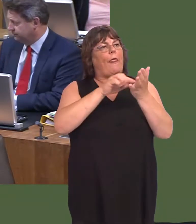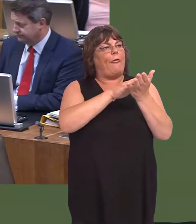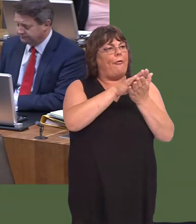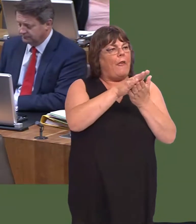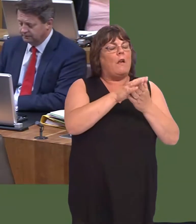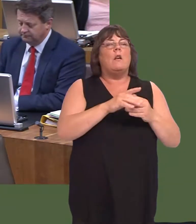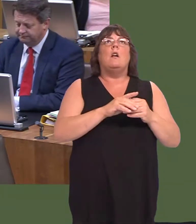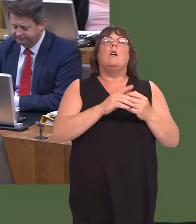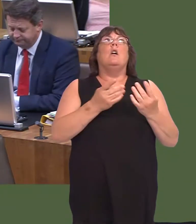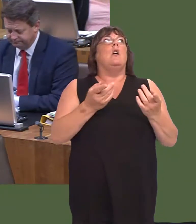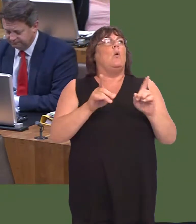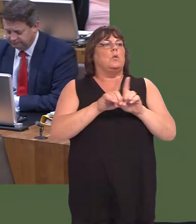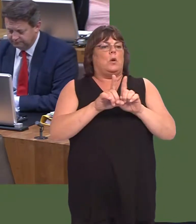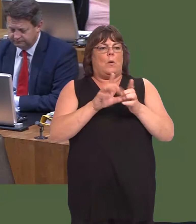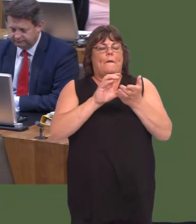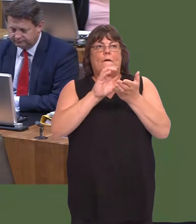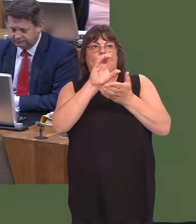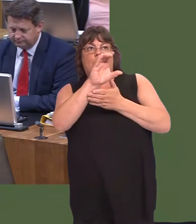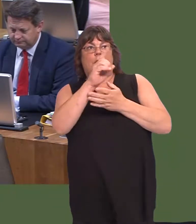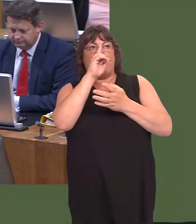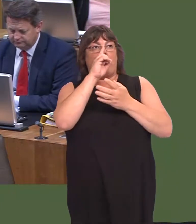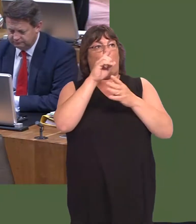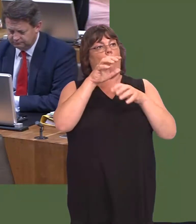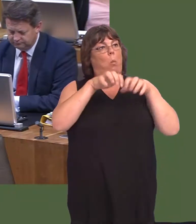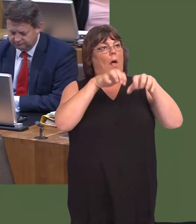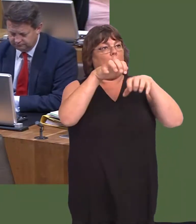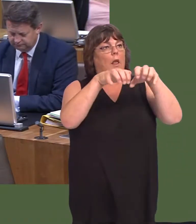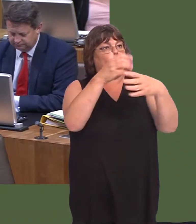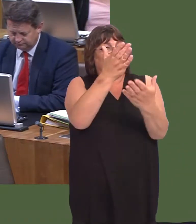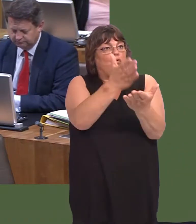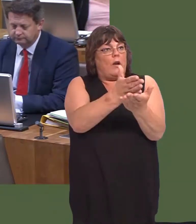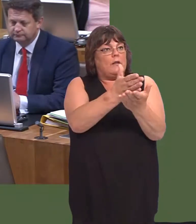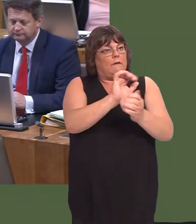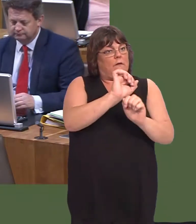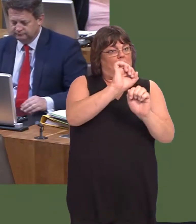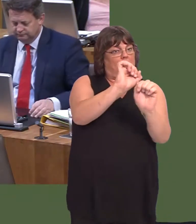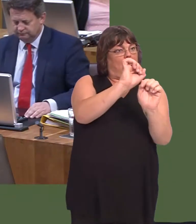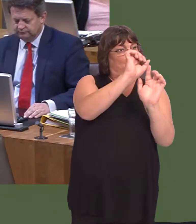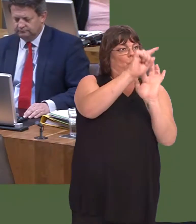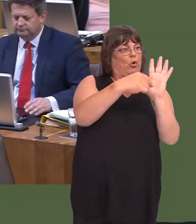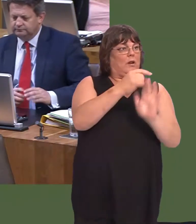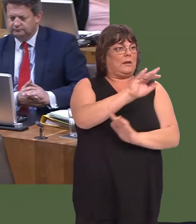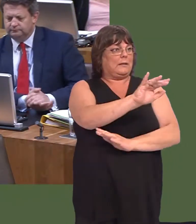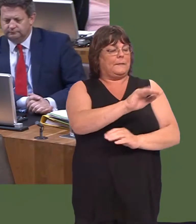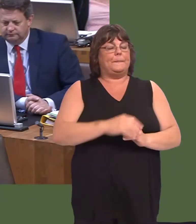More broadly, thereís been funding for the wildlife trusts in terms of their projects,